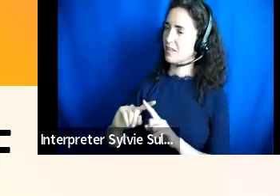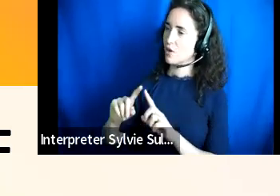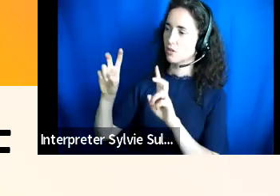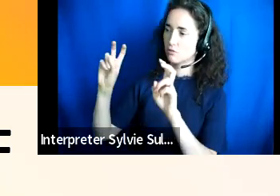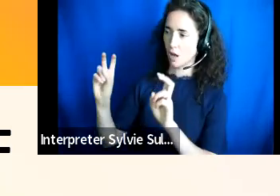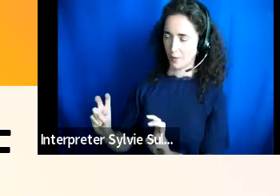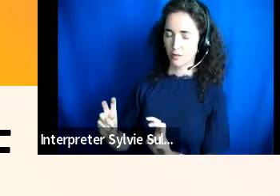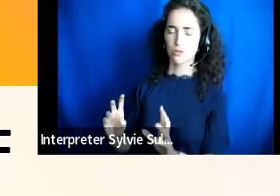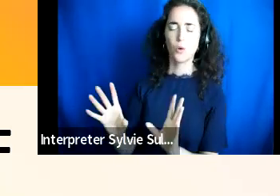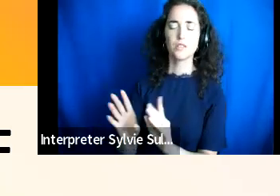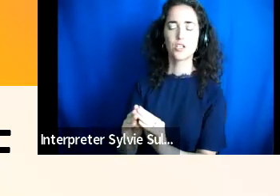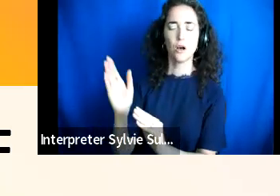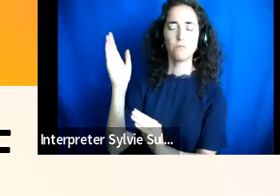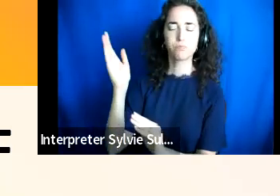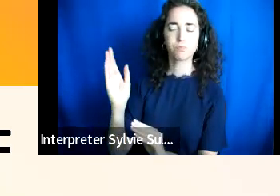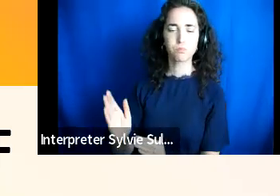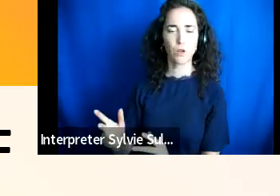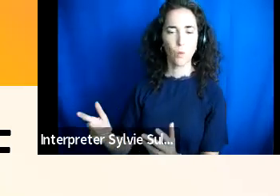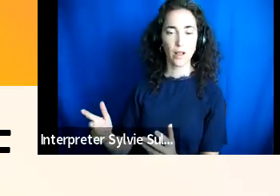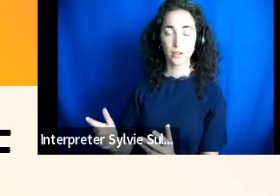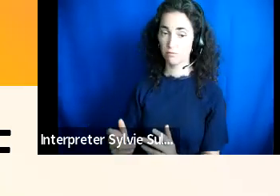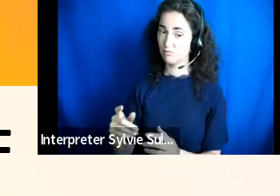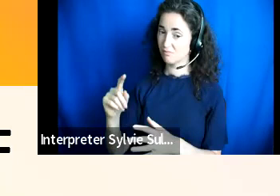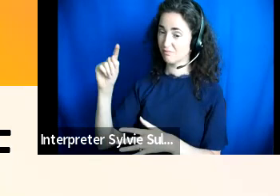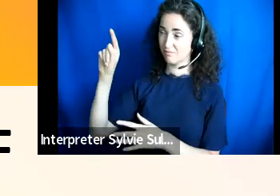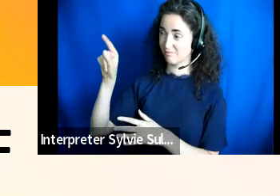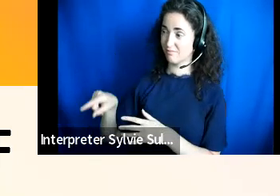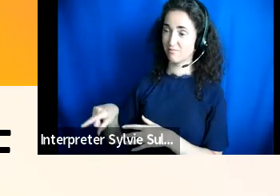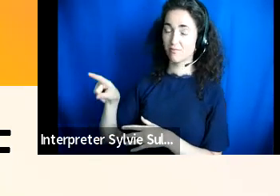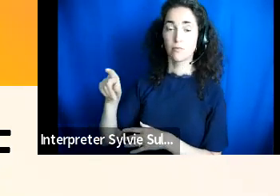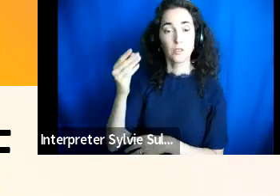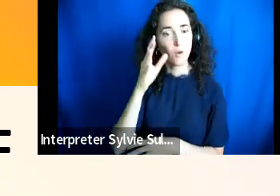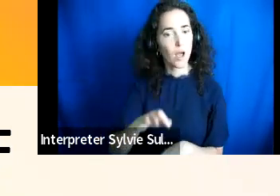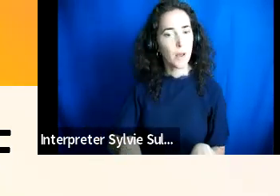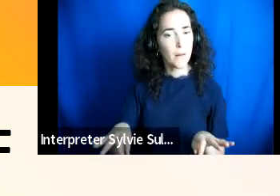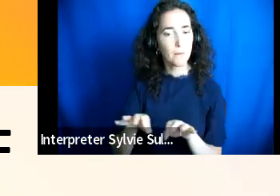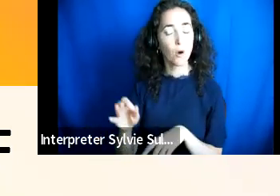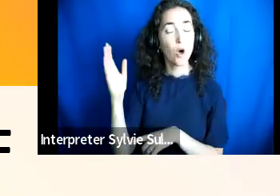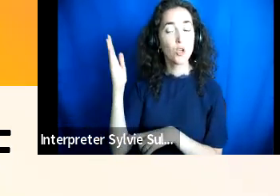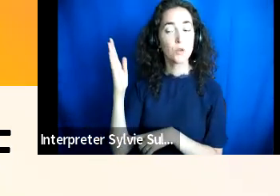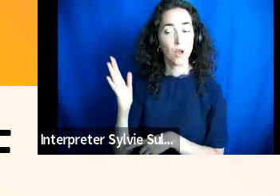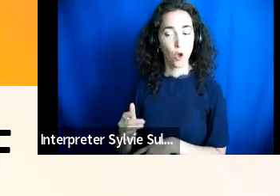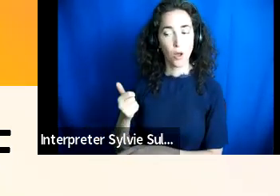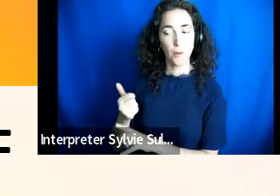would be presented and important thing is that the presenters must be self advocates people with disabilities.